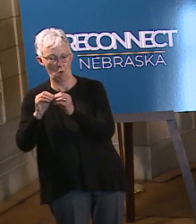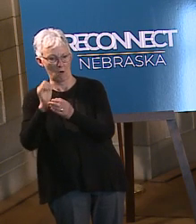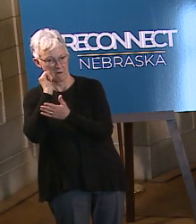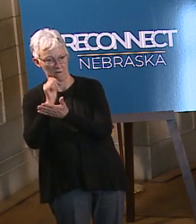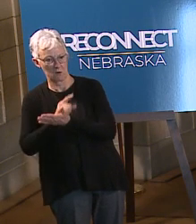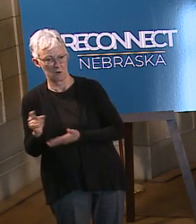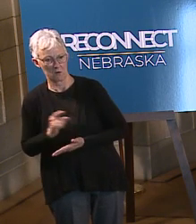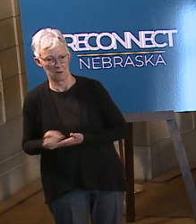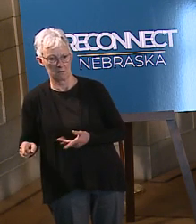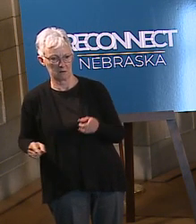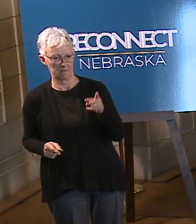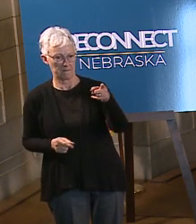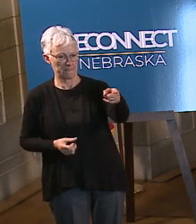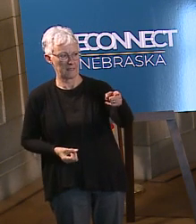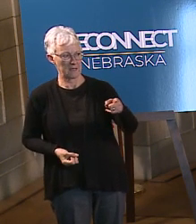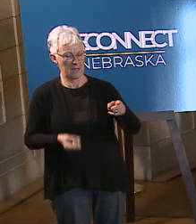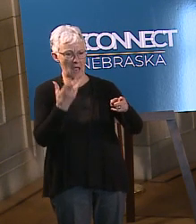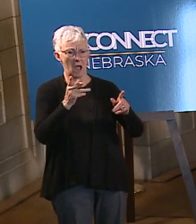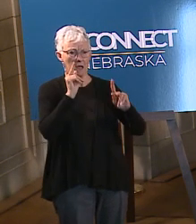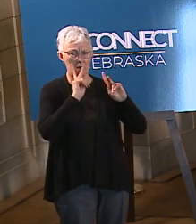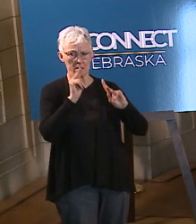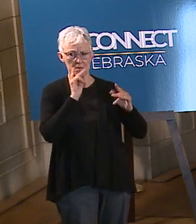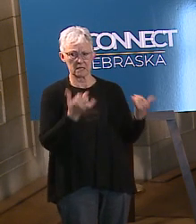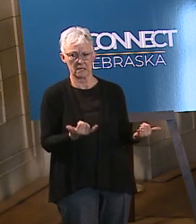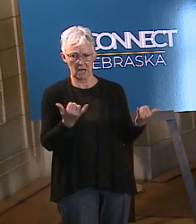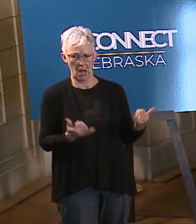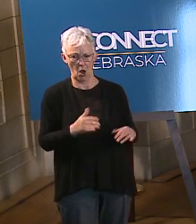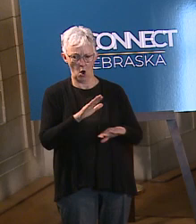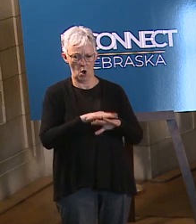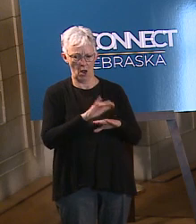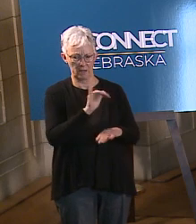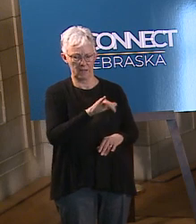ARTIFICIALLY DRIVING THAT NUMBER UP BY PROVIDING ADDITIONAL $300